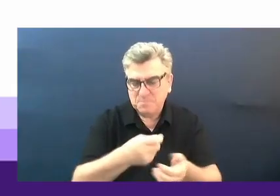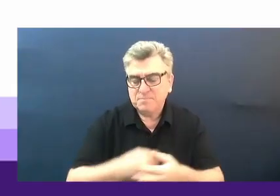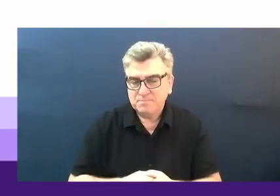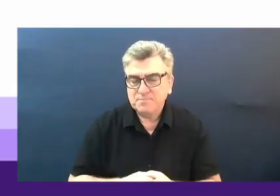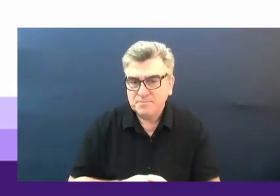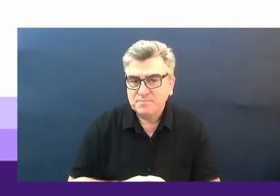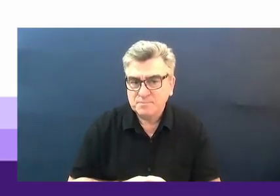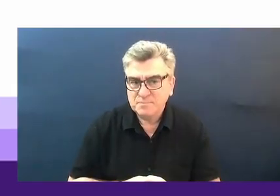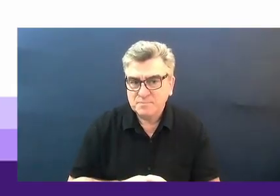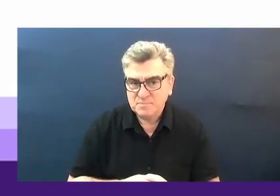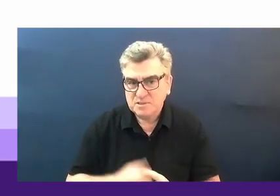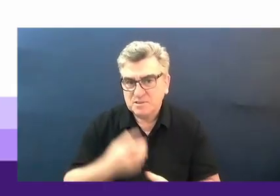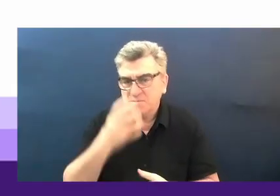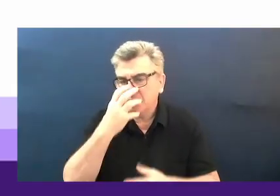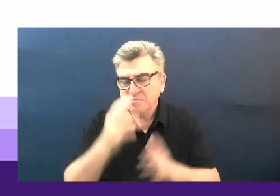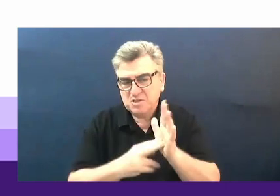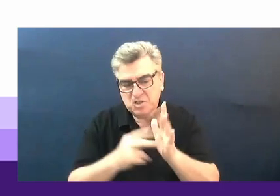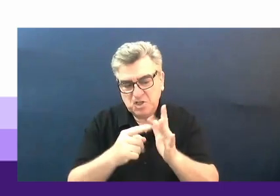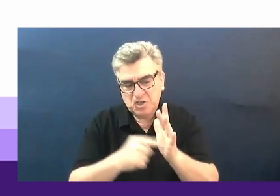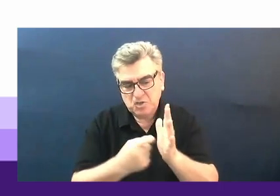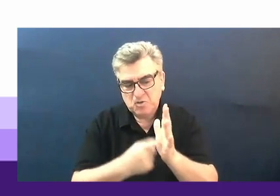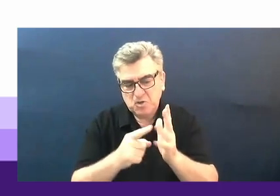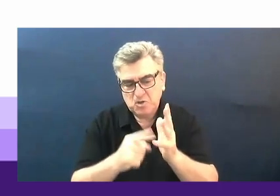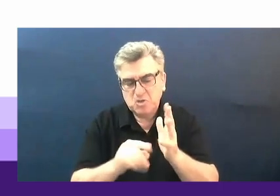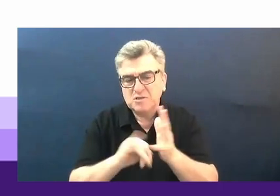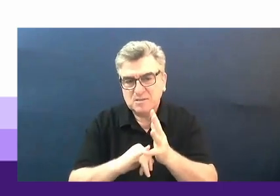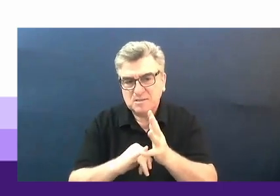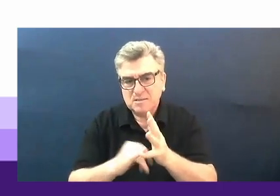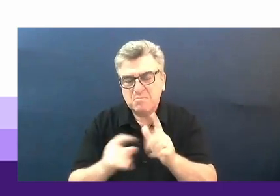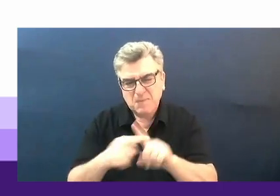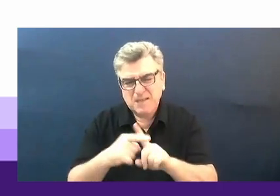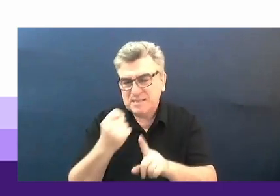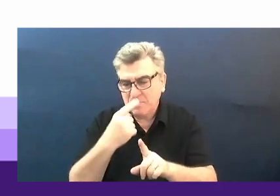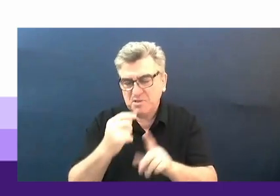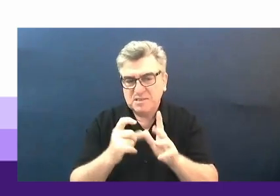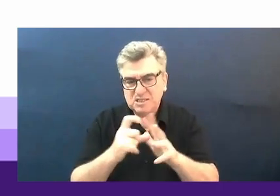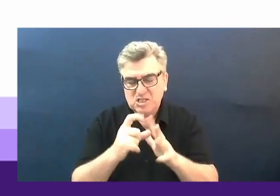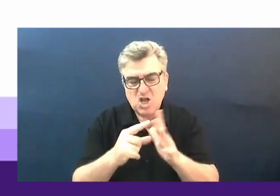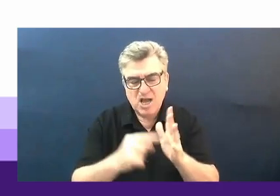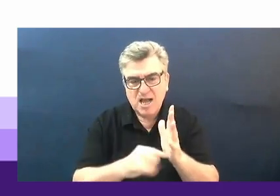with some nitrous and Diazepam. This is a really good example of what has eventuated to be a shared